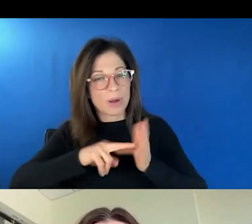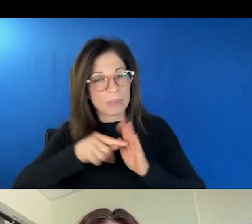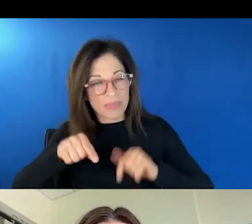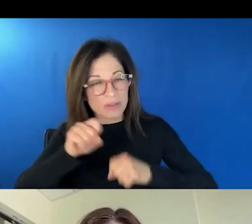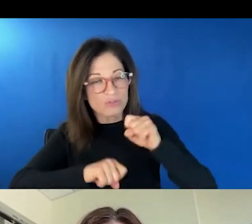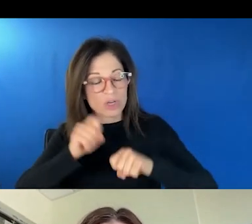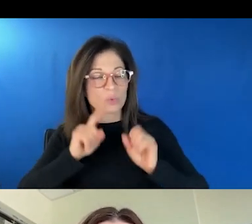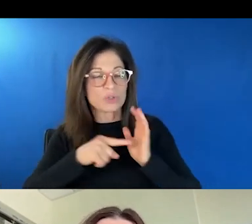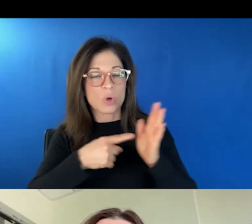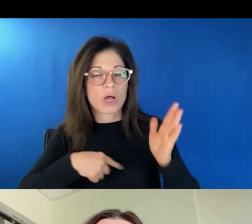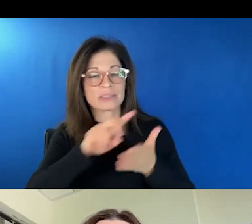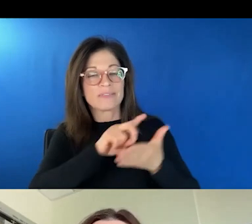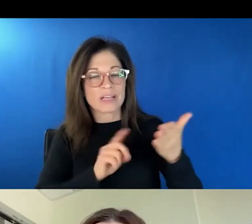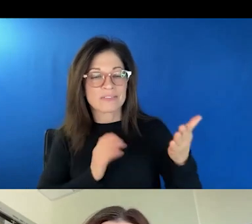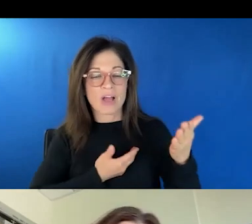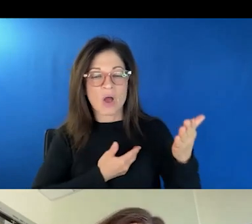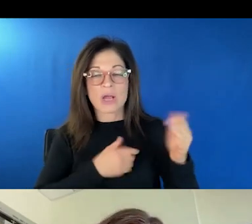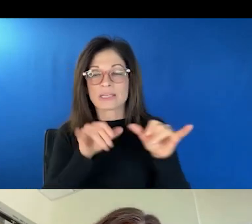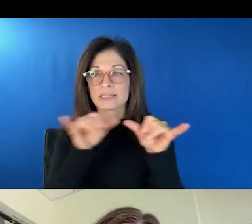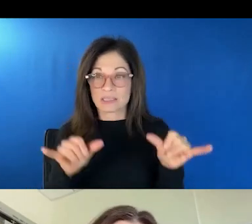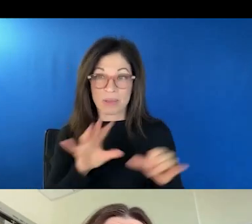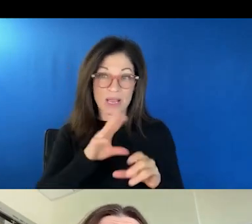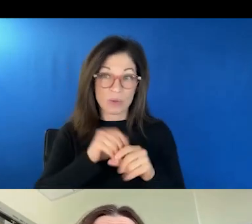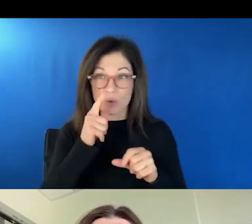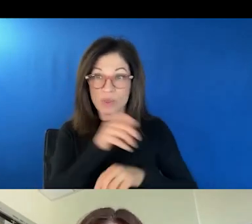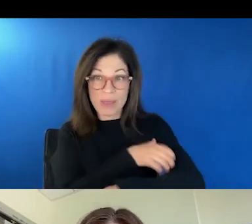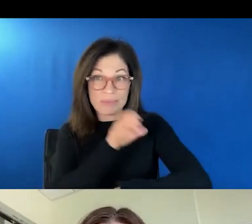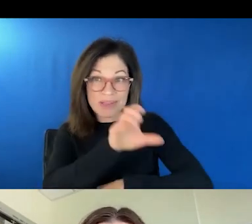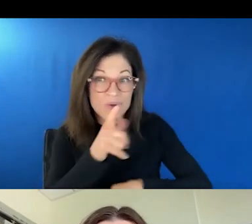DESIGN OF THE SYSTEM, INCLUDING WHO THEY GIVE POWER TO OPPRESS.